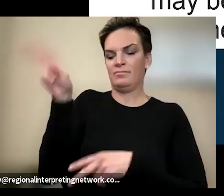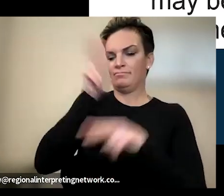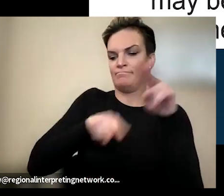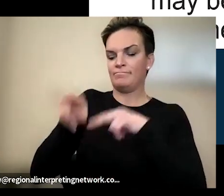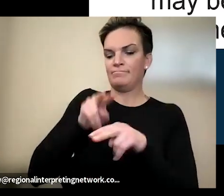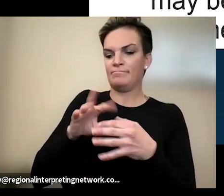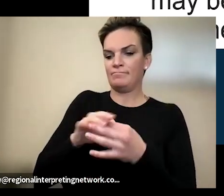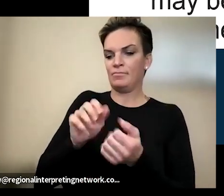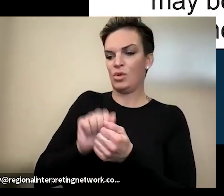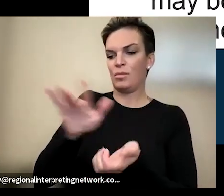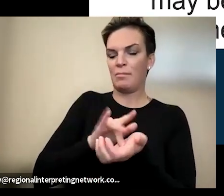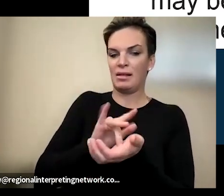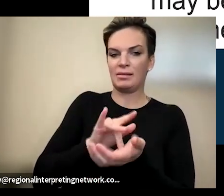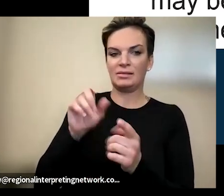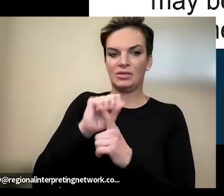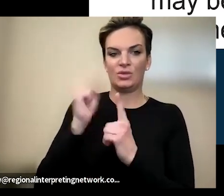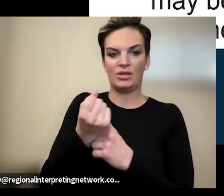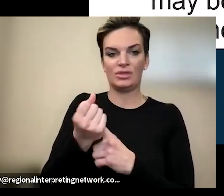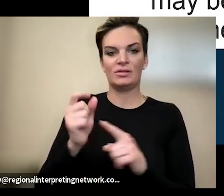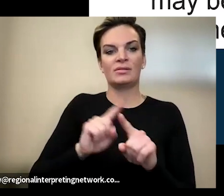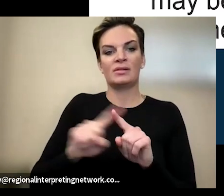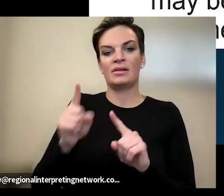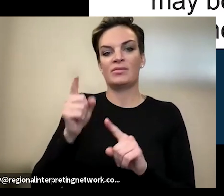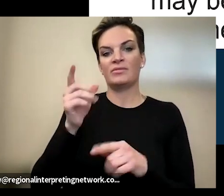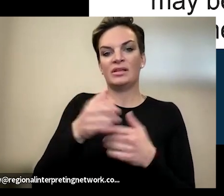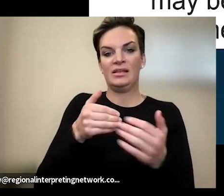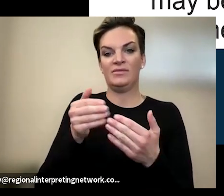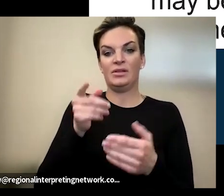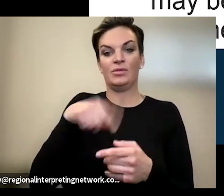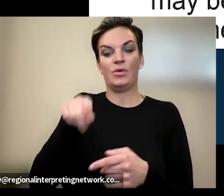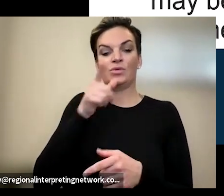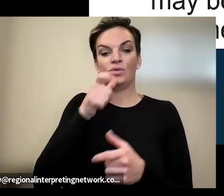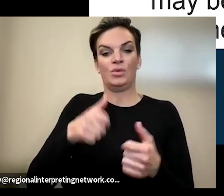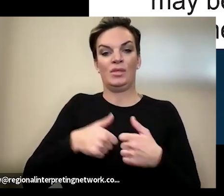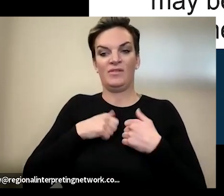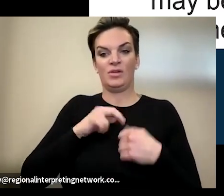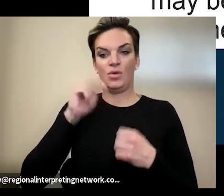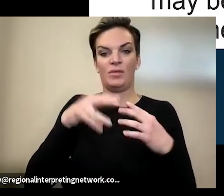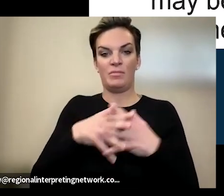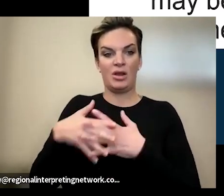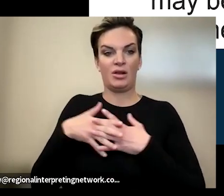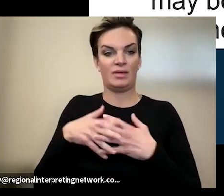situations. However, even financially secure North Americans face a health care system," and this is